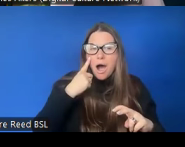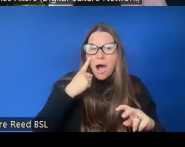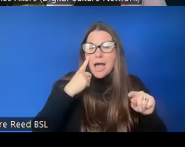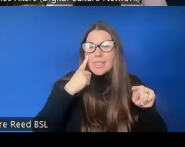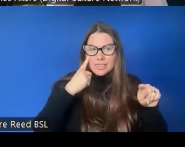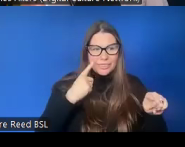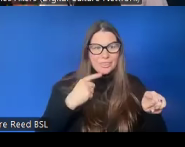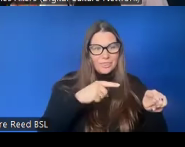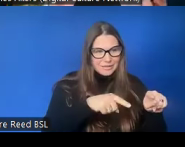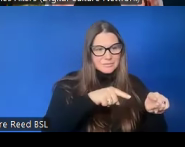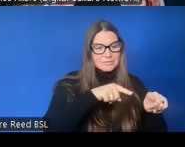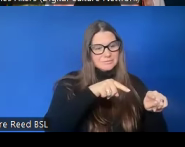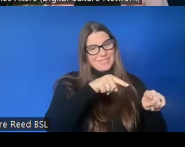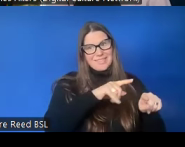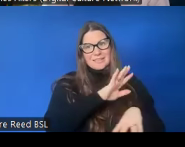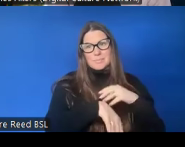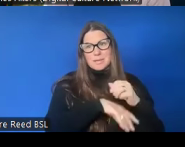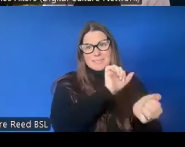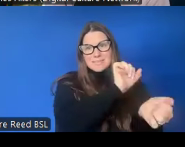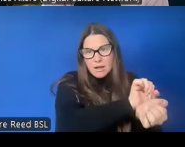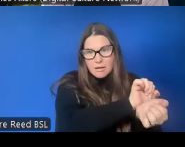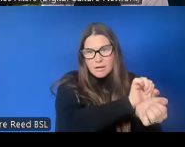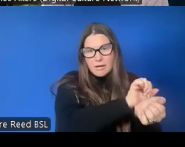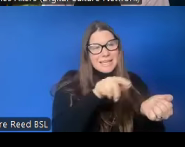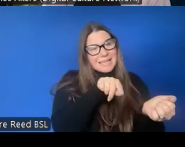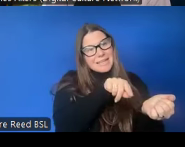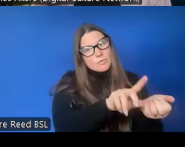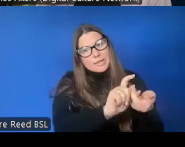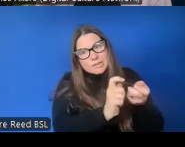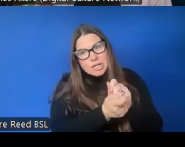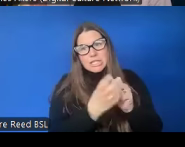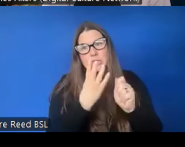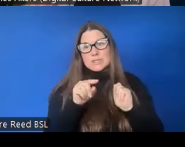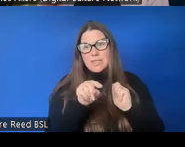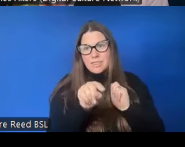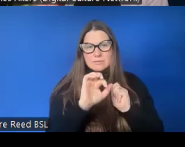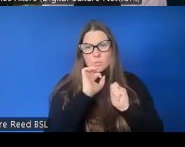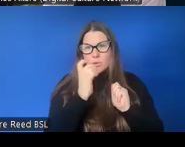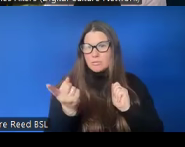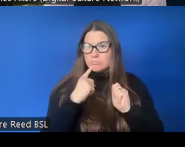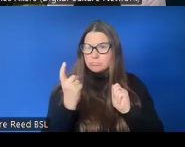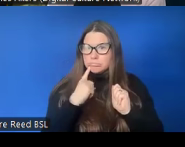in different systems to actually coming together a bit more. I'm just going to show you a couple of examples about what I mean by that.